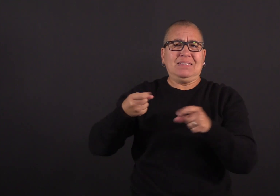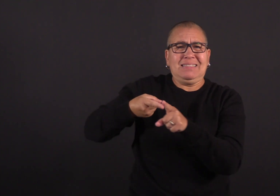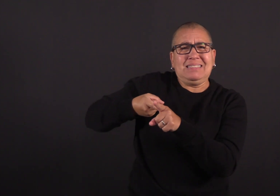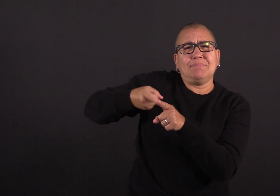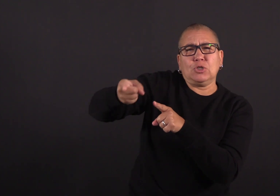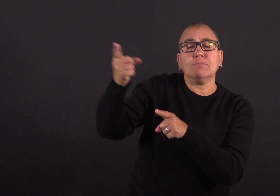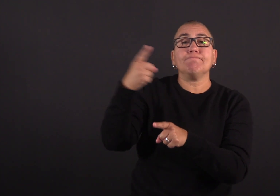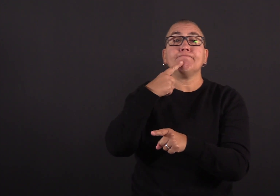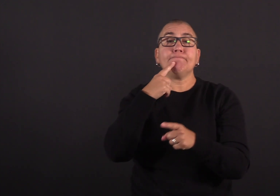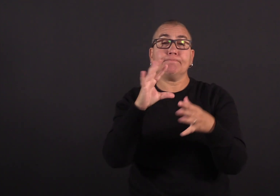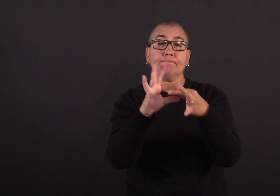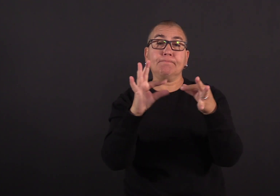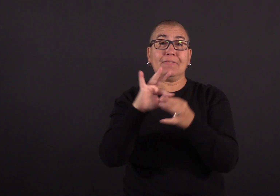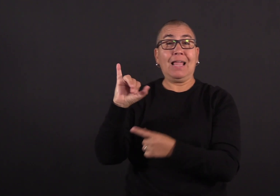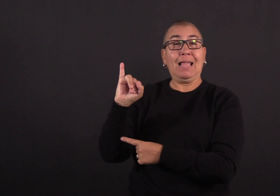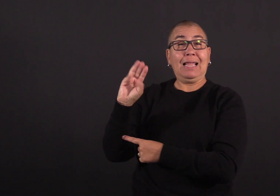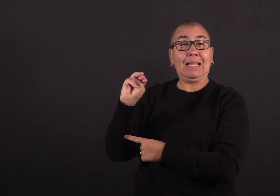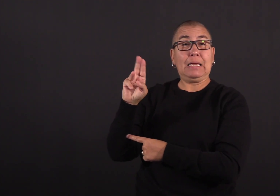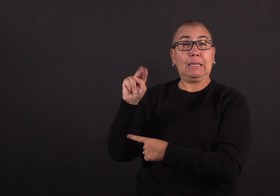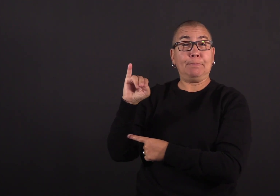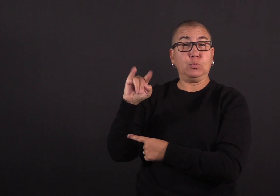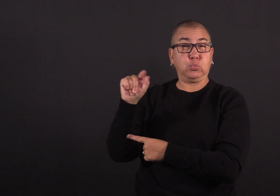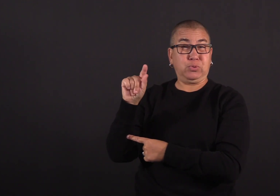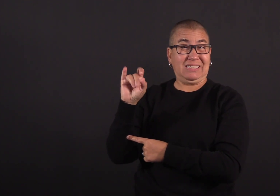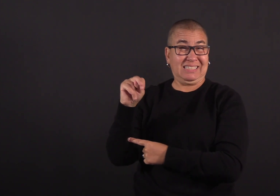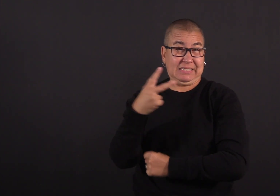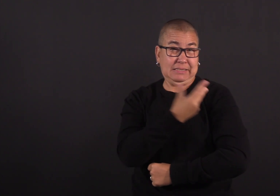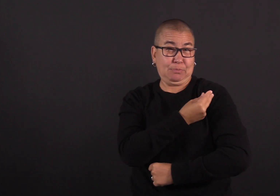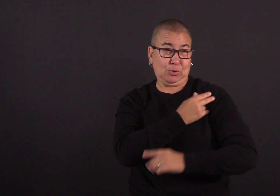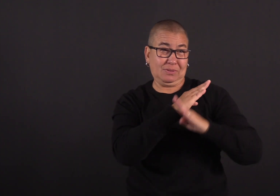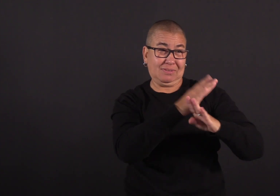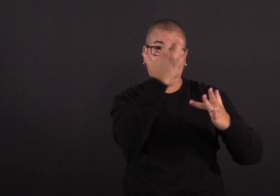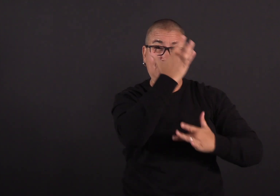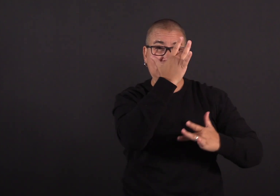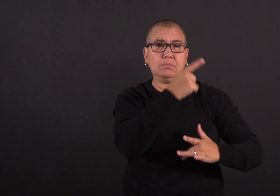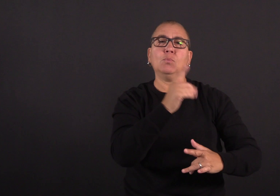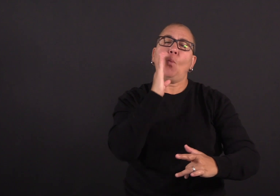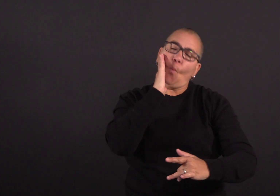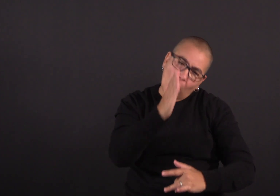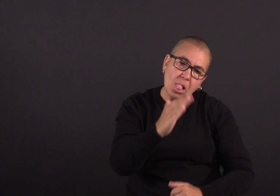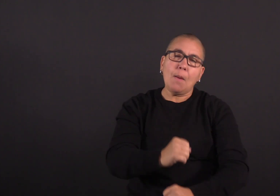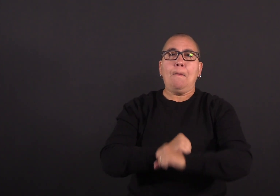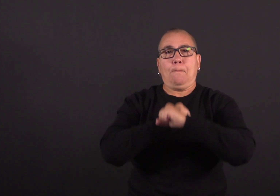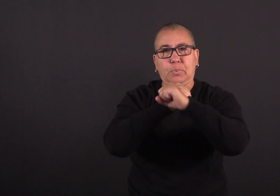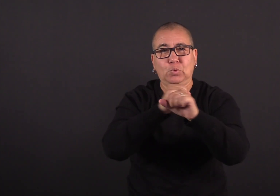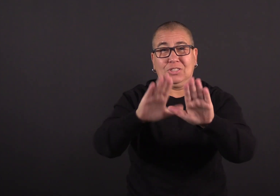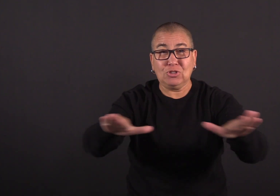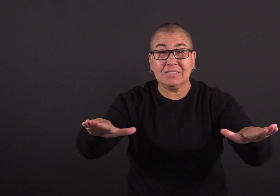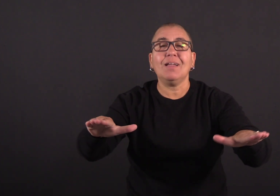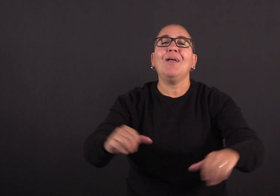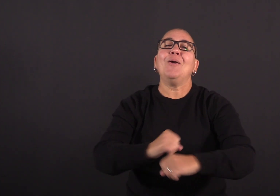city’s health department is encouraging families to get their children vaccinated by sharing real-